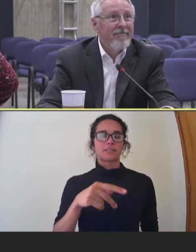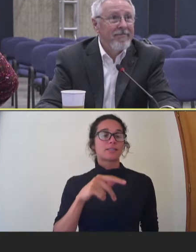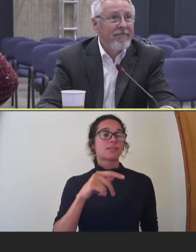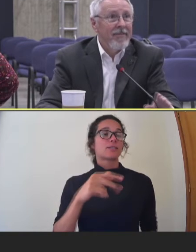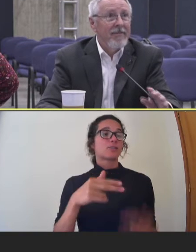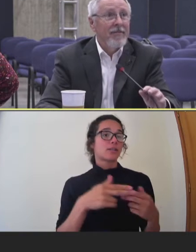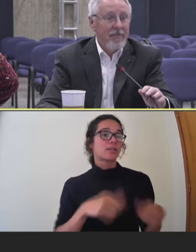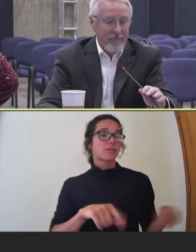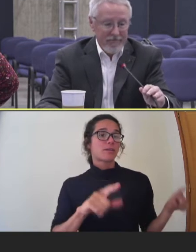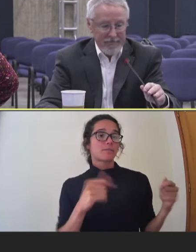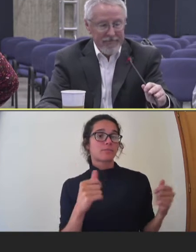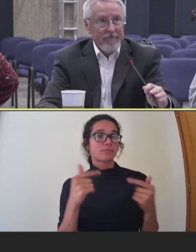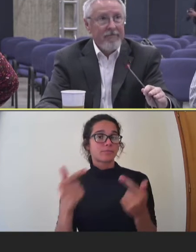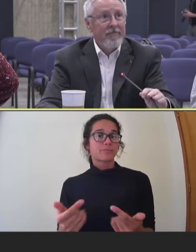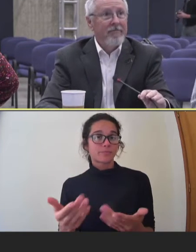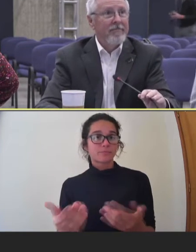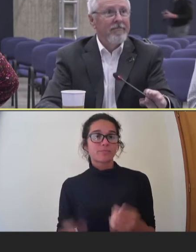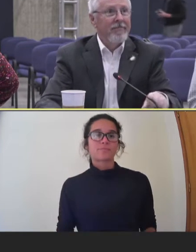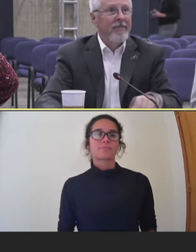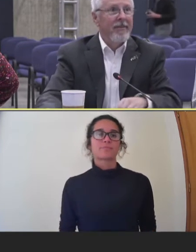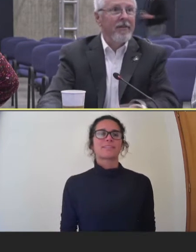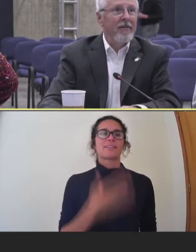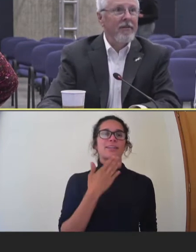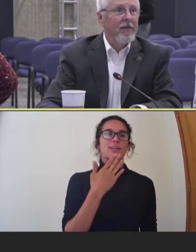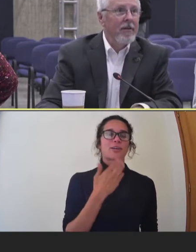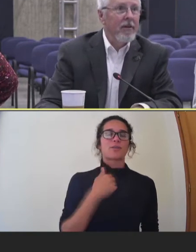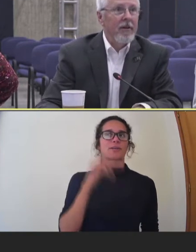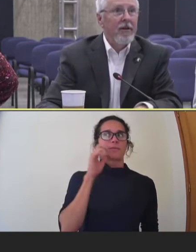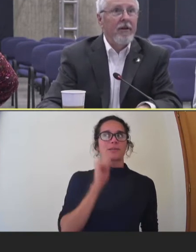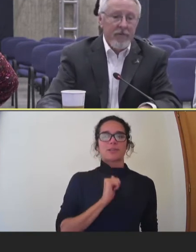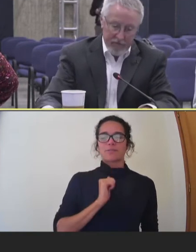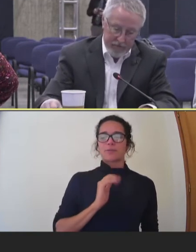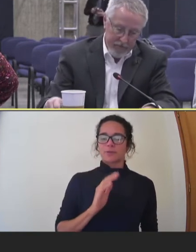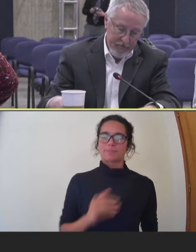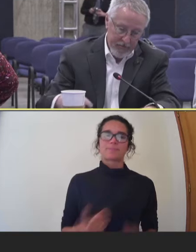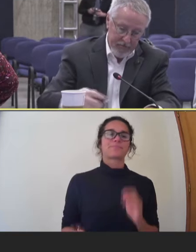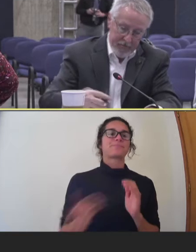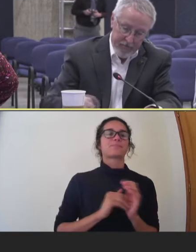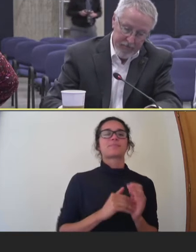Tevin Warren: Thank you. I can hear myself. Again, thank you so much for having